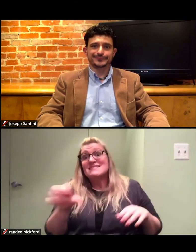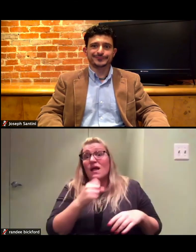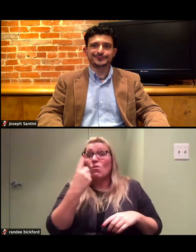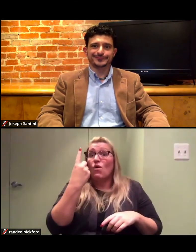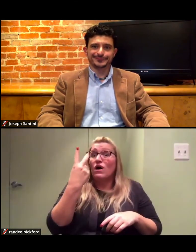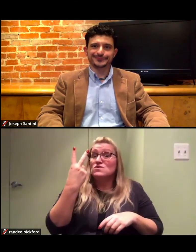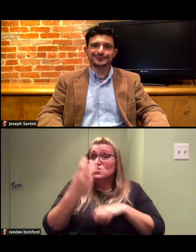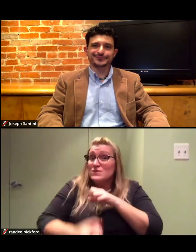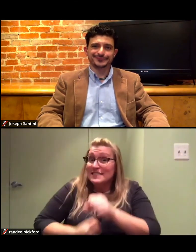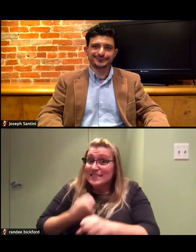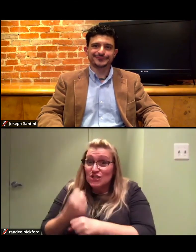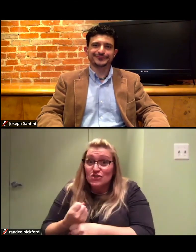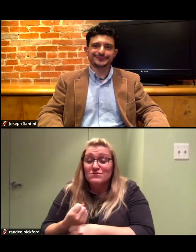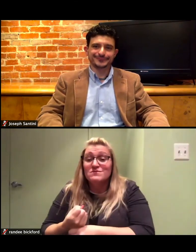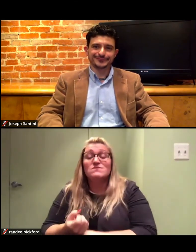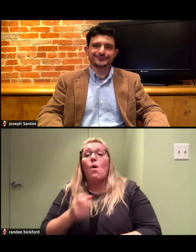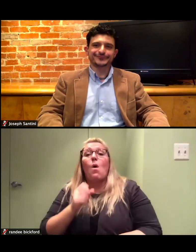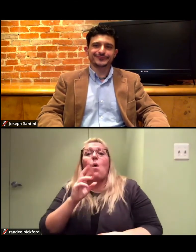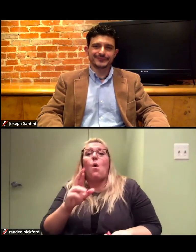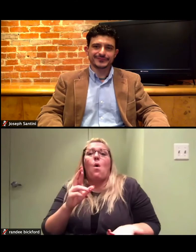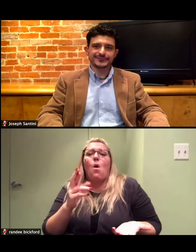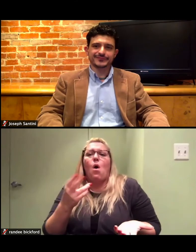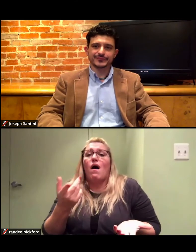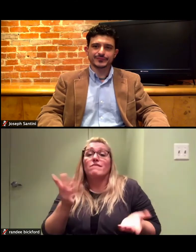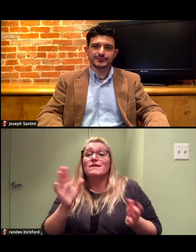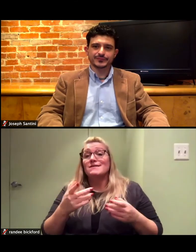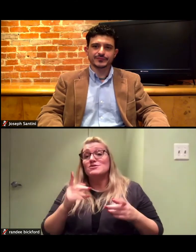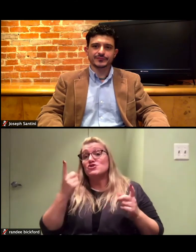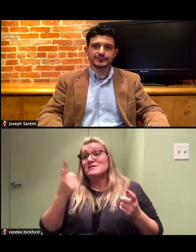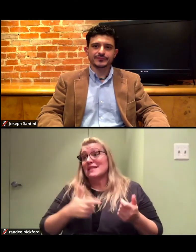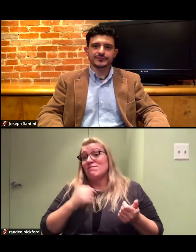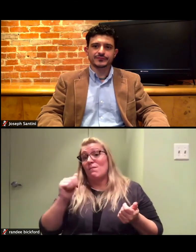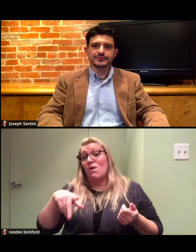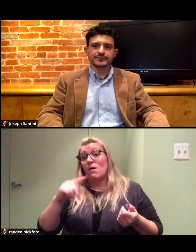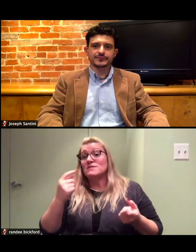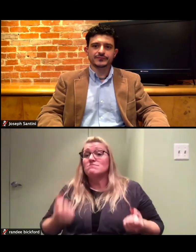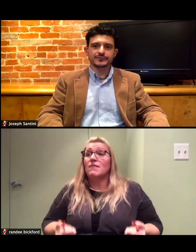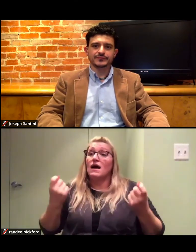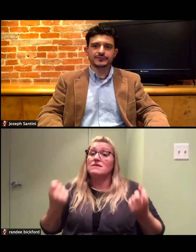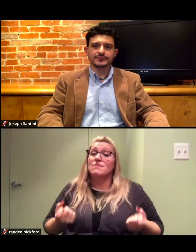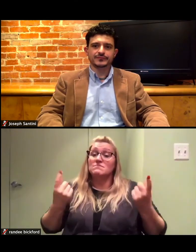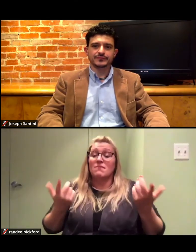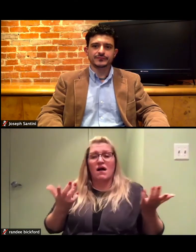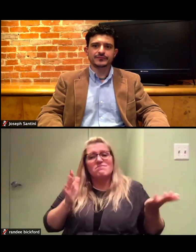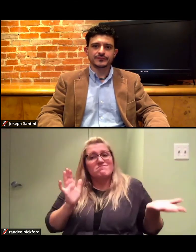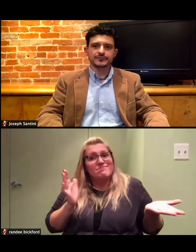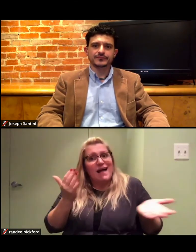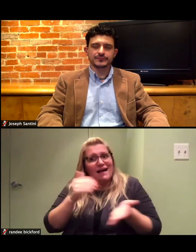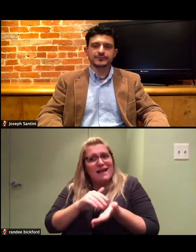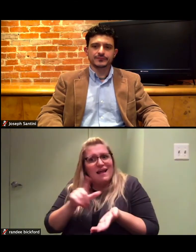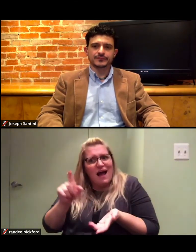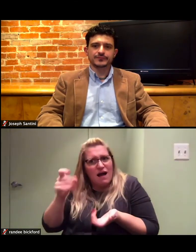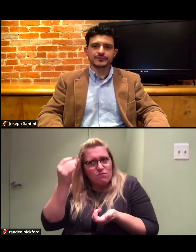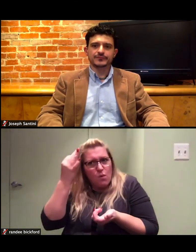how to save that money and know that it takes one to two years or longer. Some people just live in an apartment